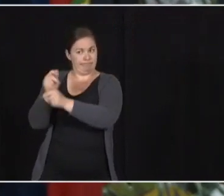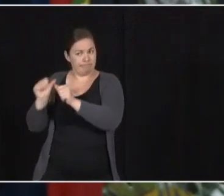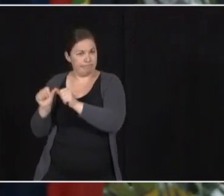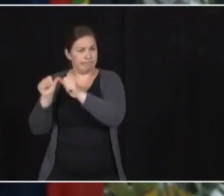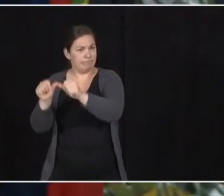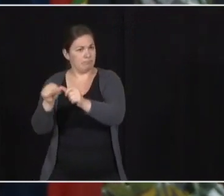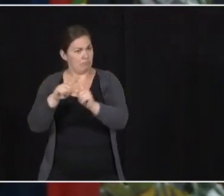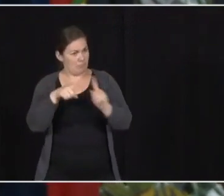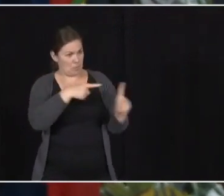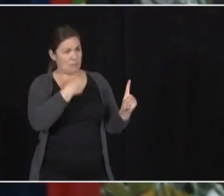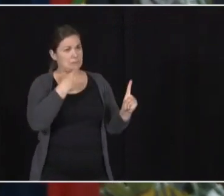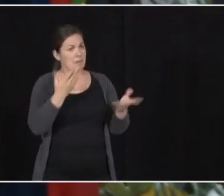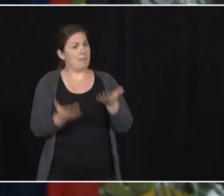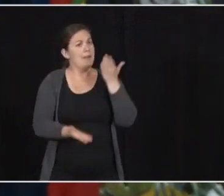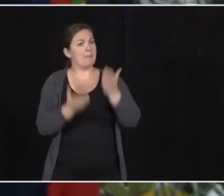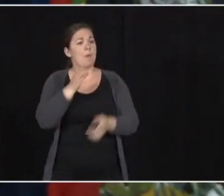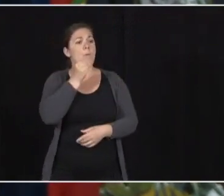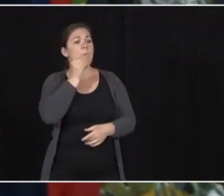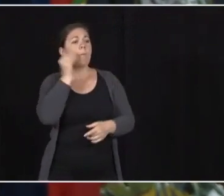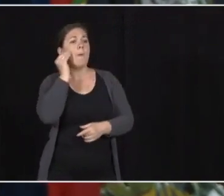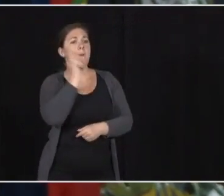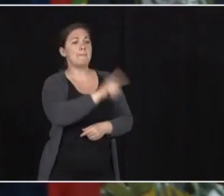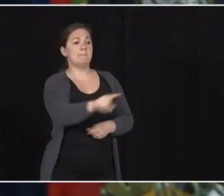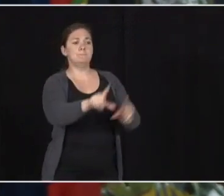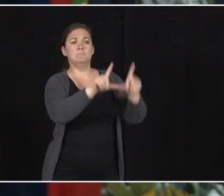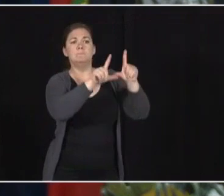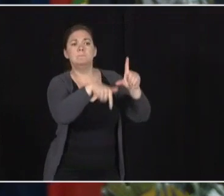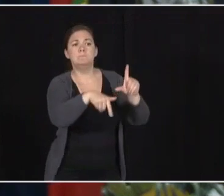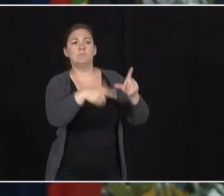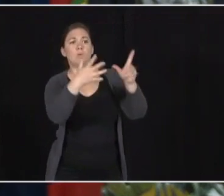You haven't ruled out pulling licenses are taking out more homes, but I want to know about the part you haven't discussed.